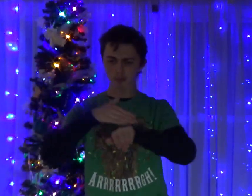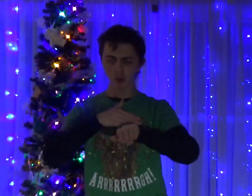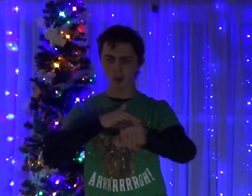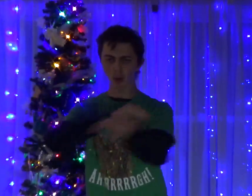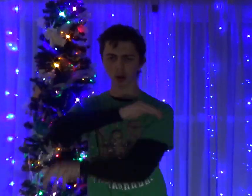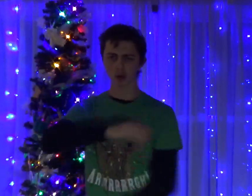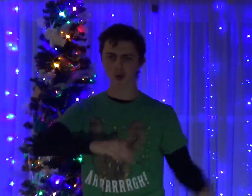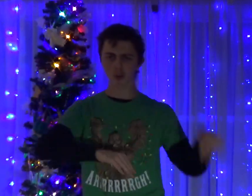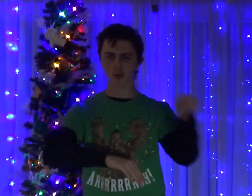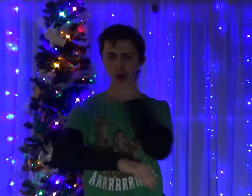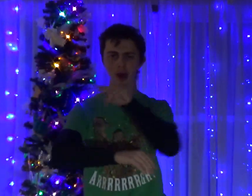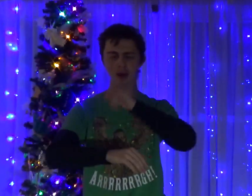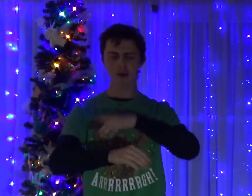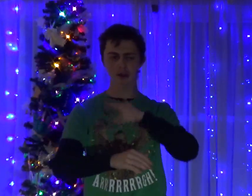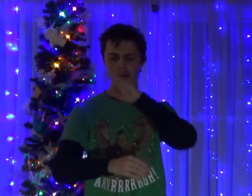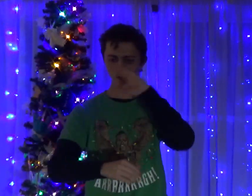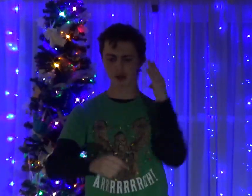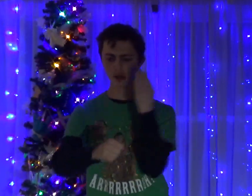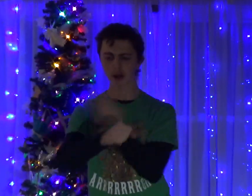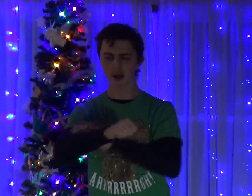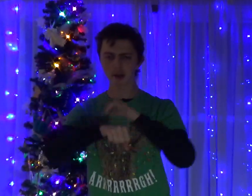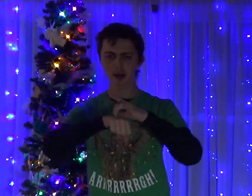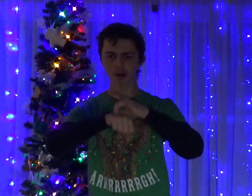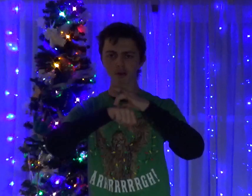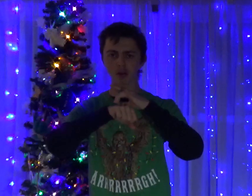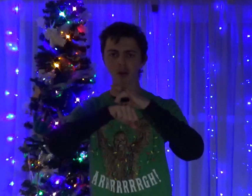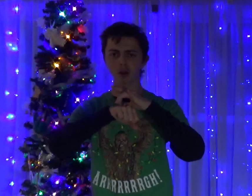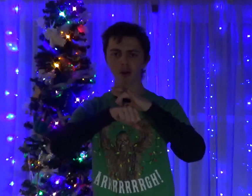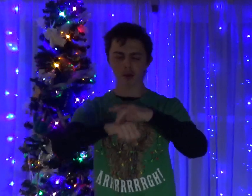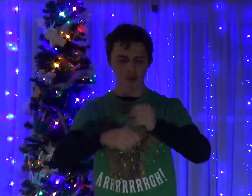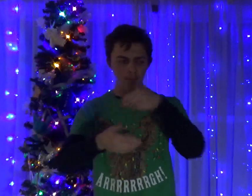Born to raise the sons of earth,